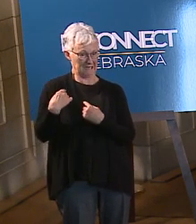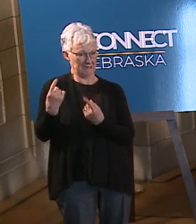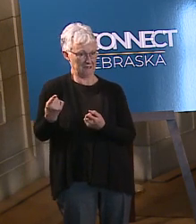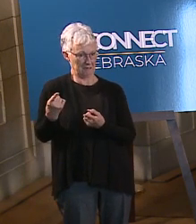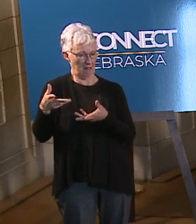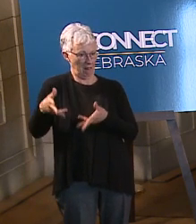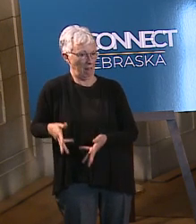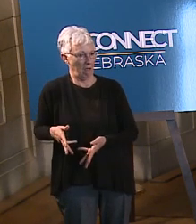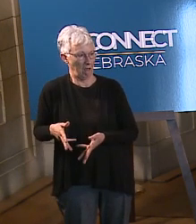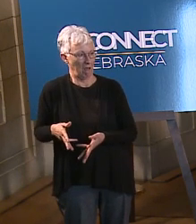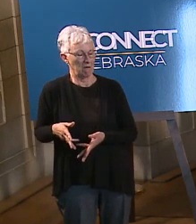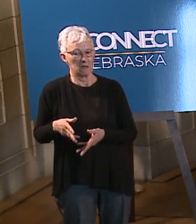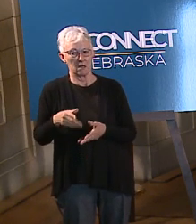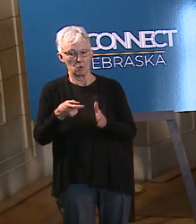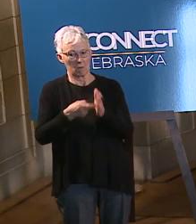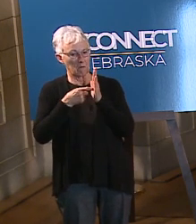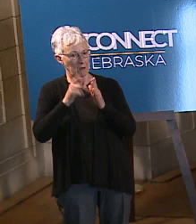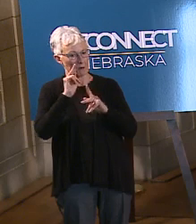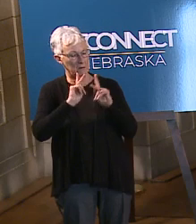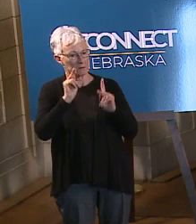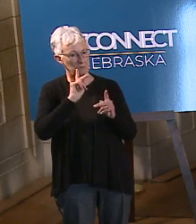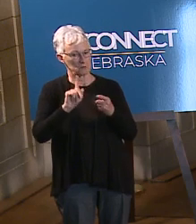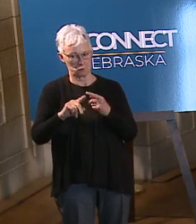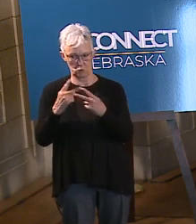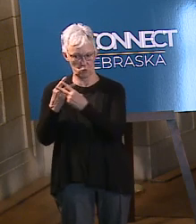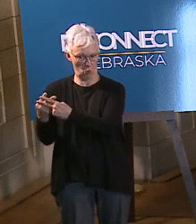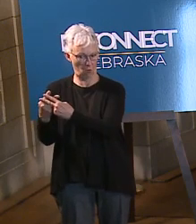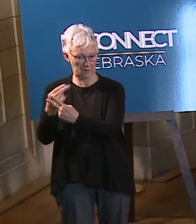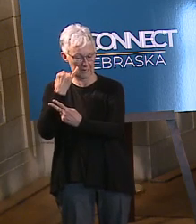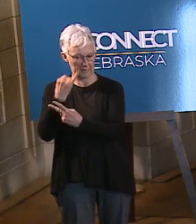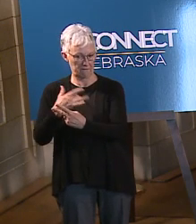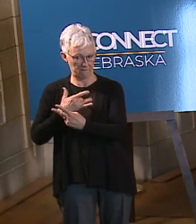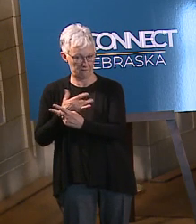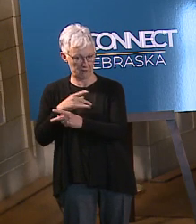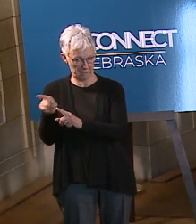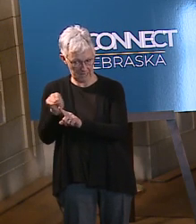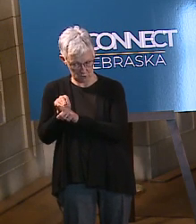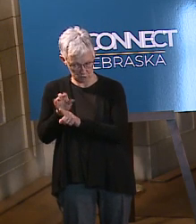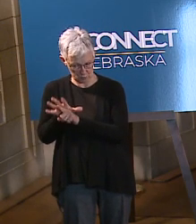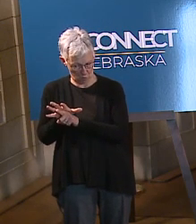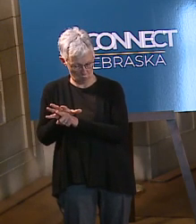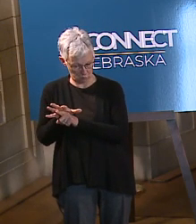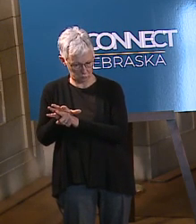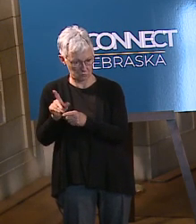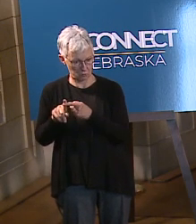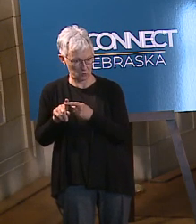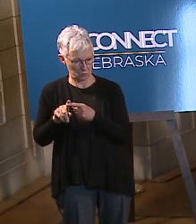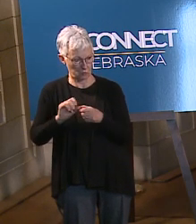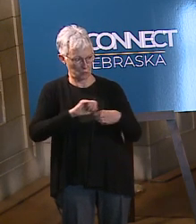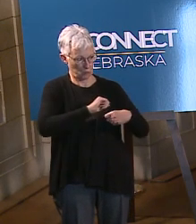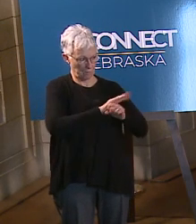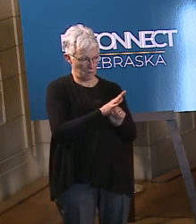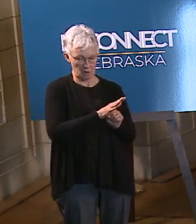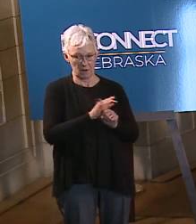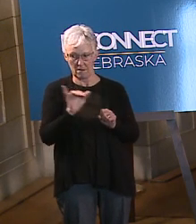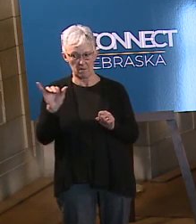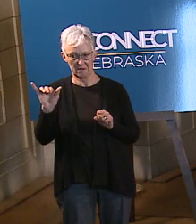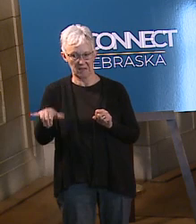SLOW THE SPREAD OF THE VIRUS. THE ONLY ONE WE ESSENTIALLY HAD LEFT IN THE D.H.M. WAS THE REQUIREMENT TO QUARANTINE OR